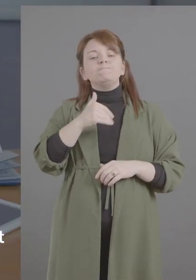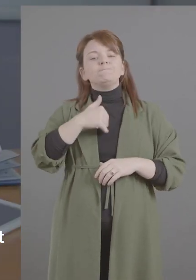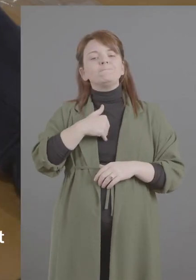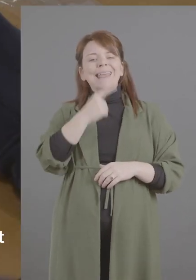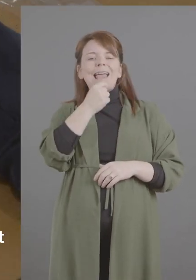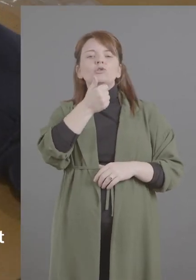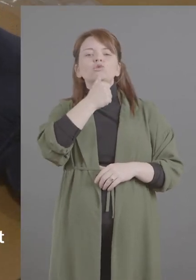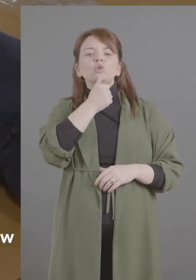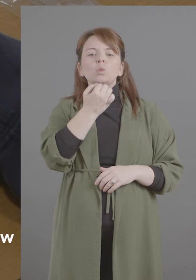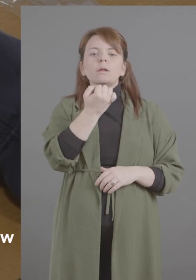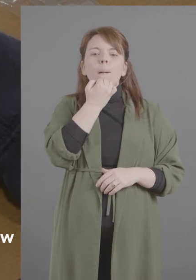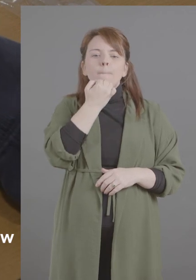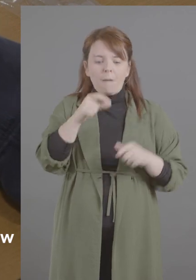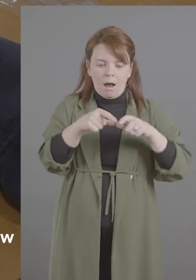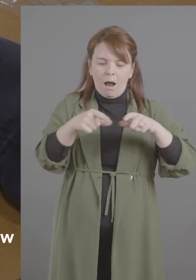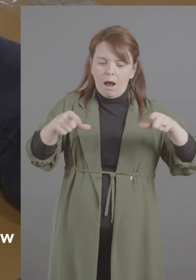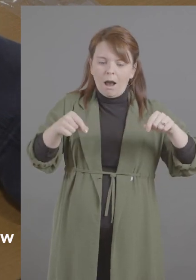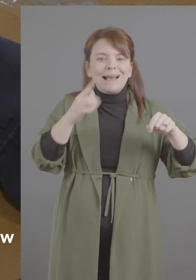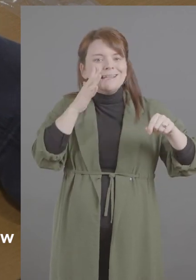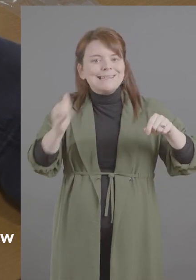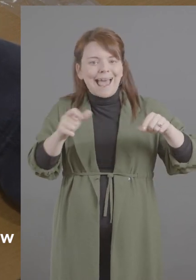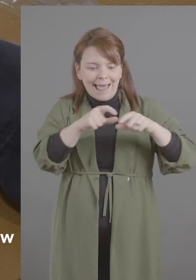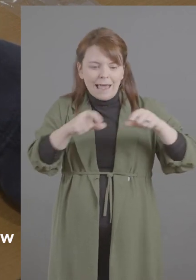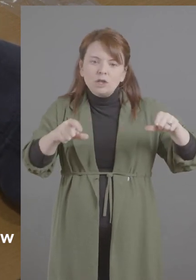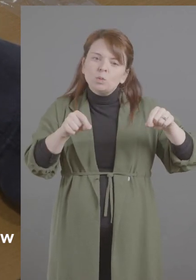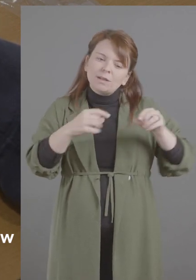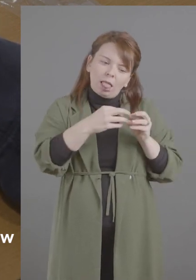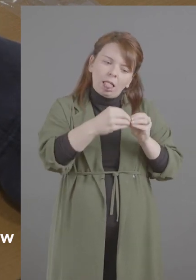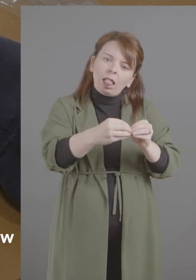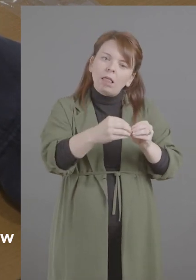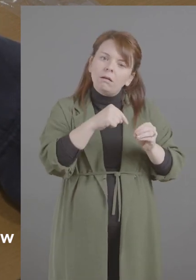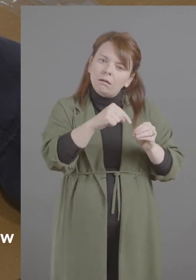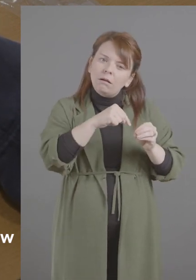the test strip. If you do not have a smartphone you can record the result using the ID number